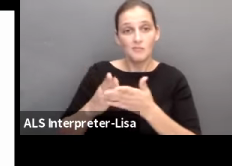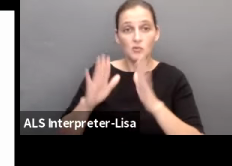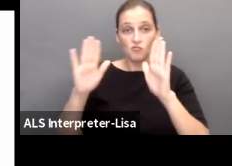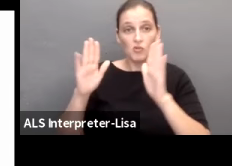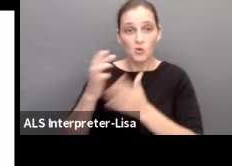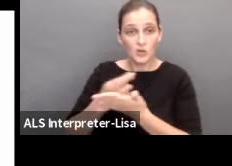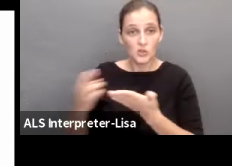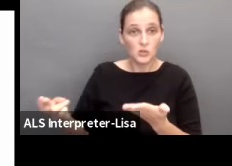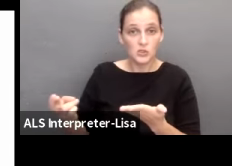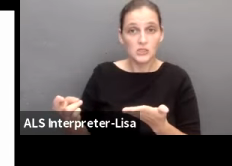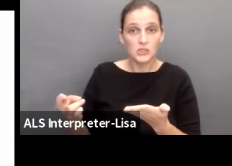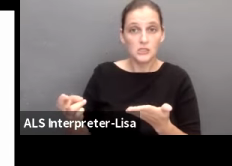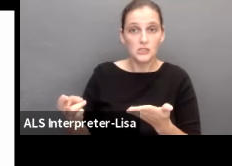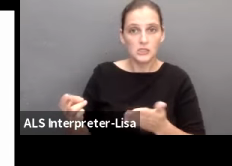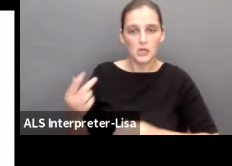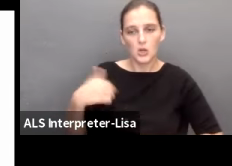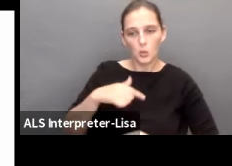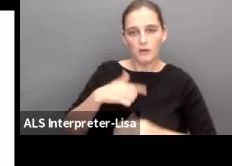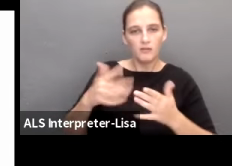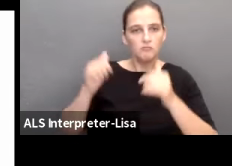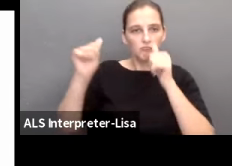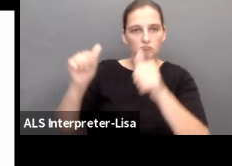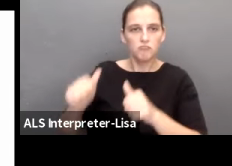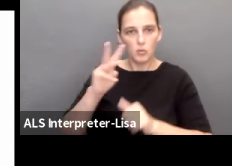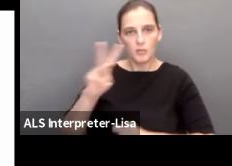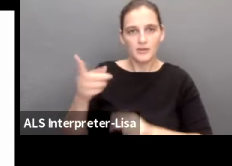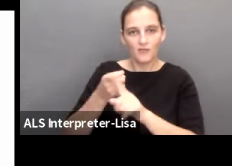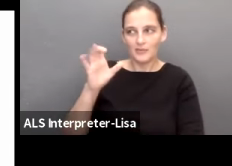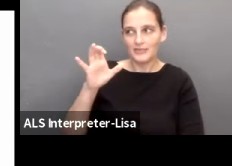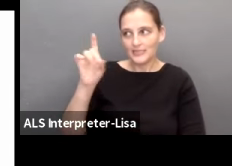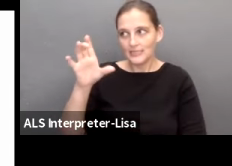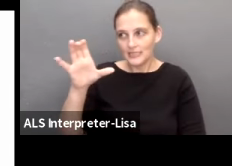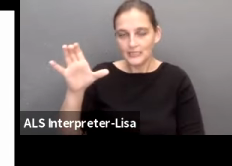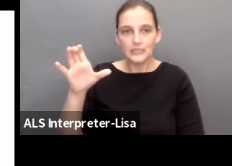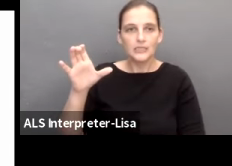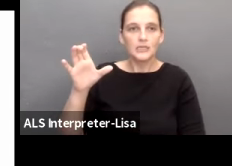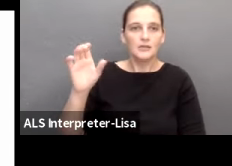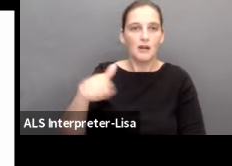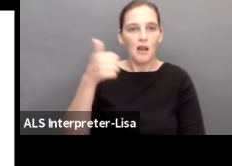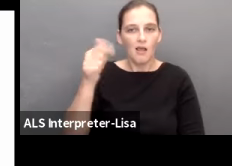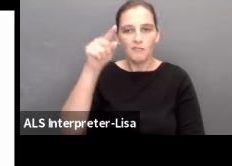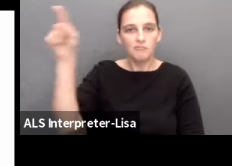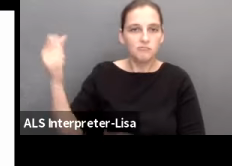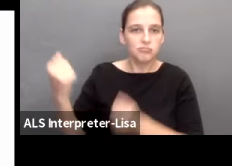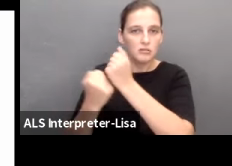we've put up on the website from the CDC and from other advocacy groups.